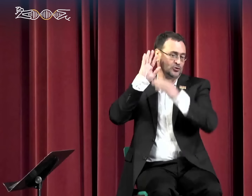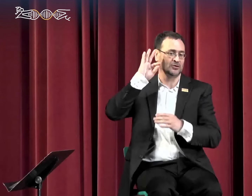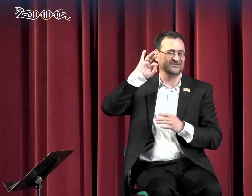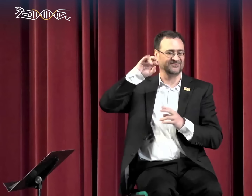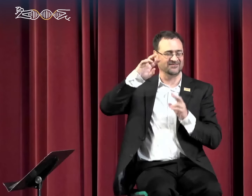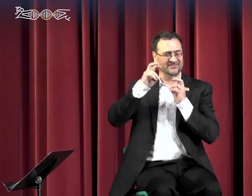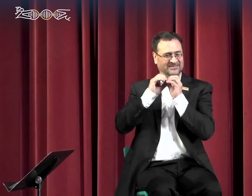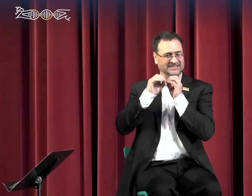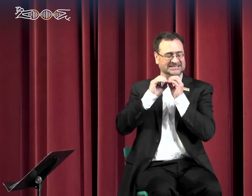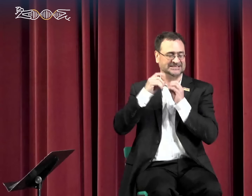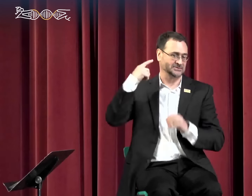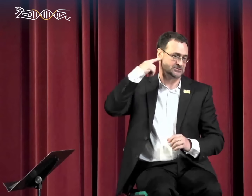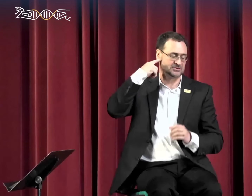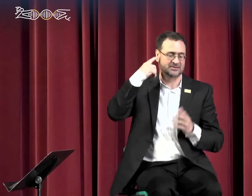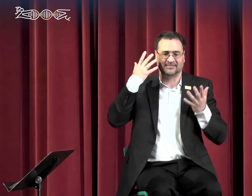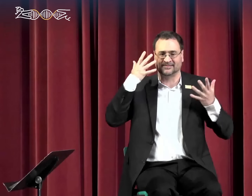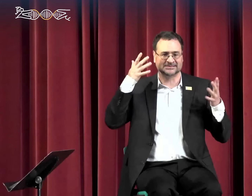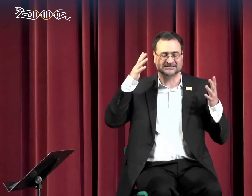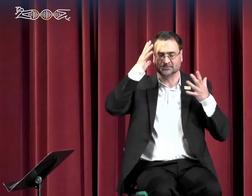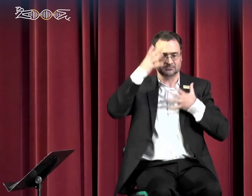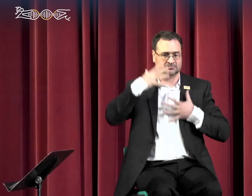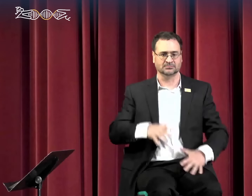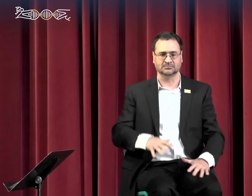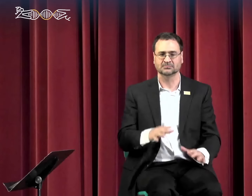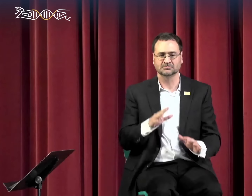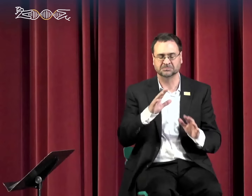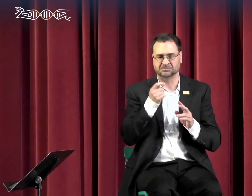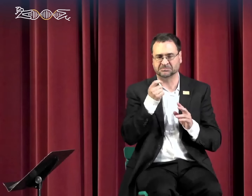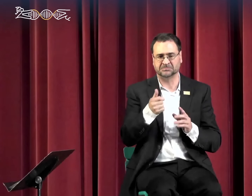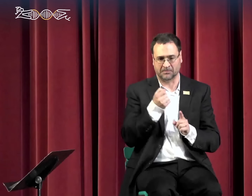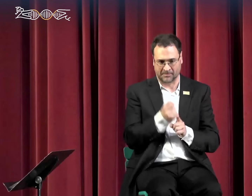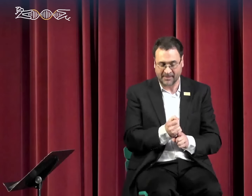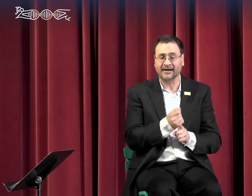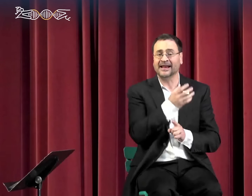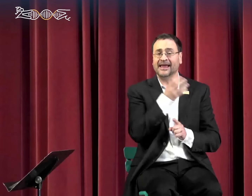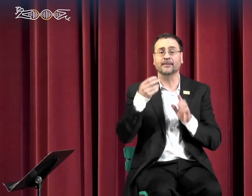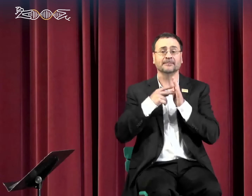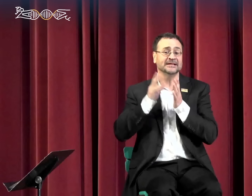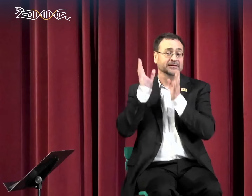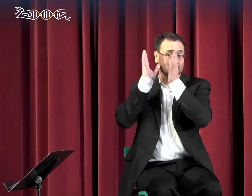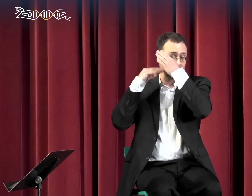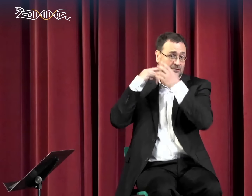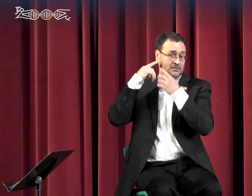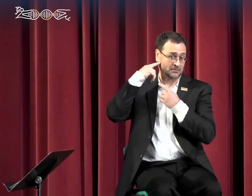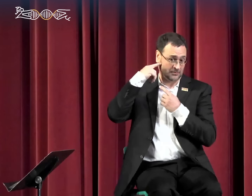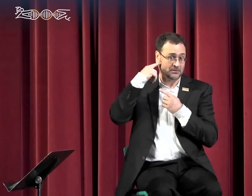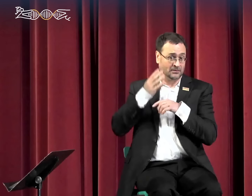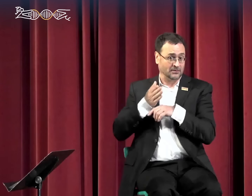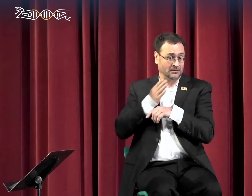in order to fix the individual. That was the impact that was seen through that trial.